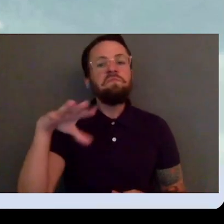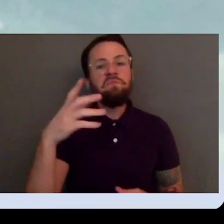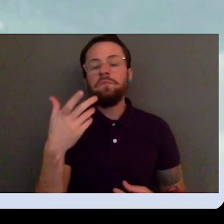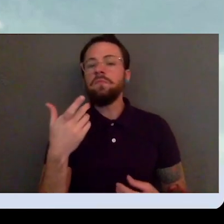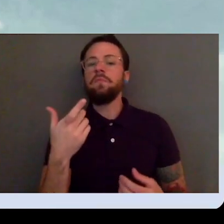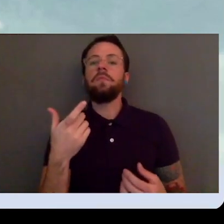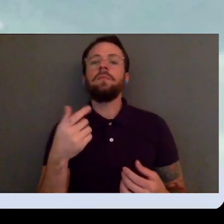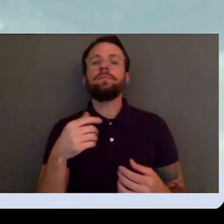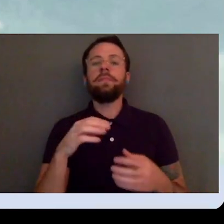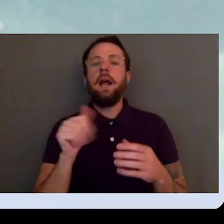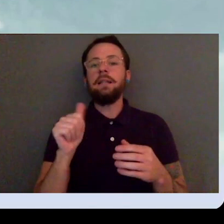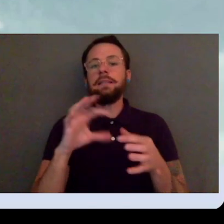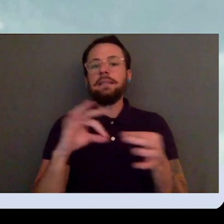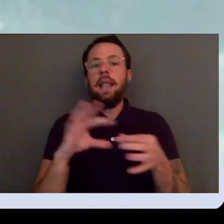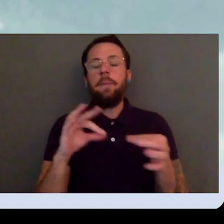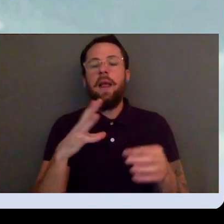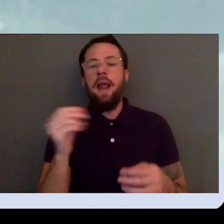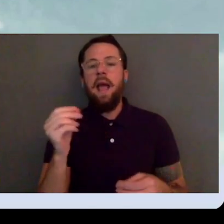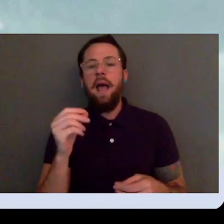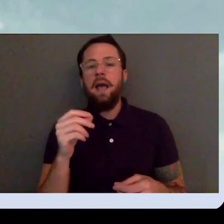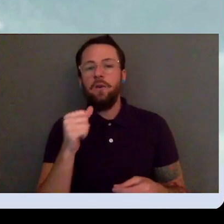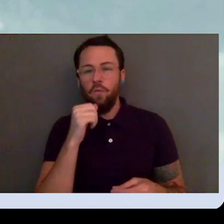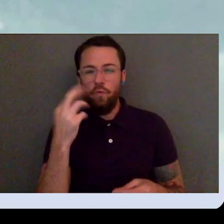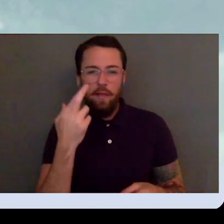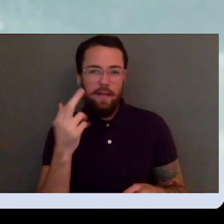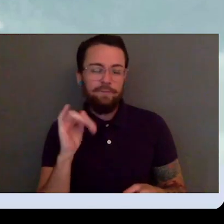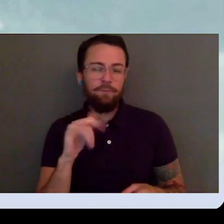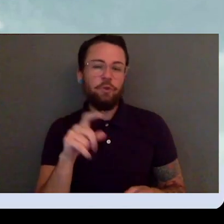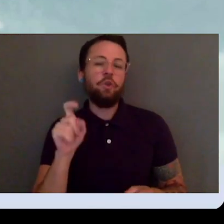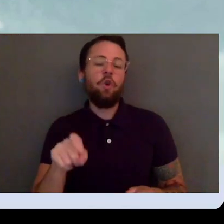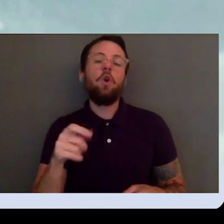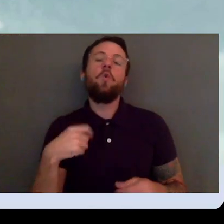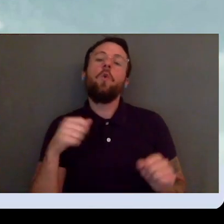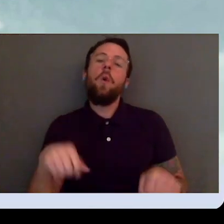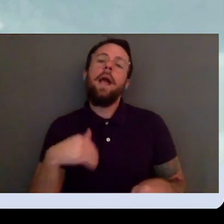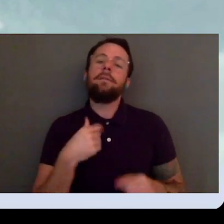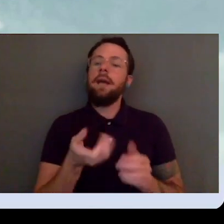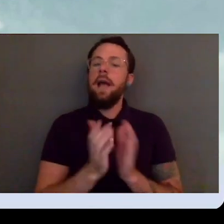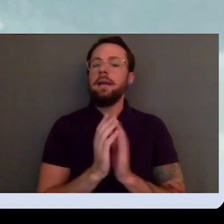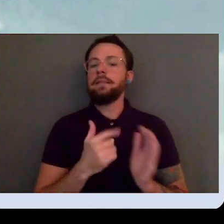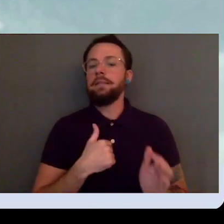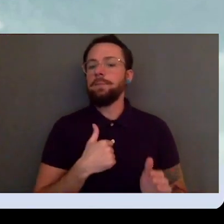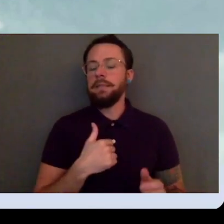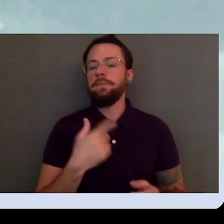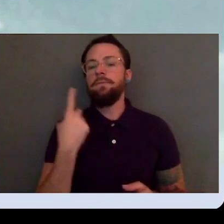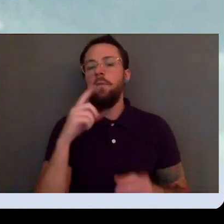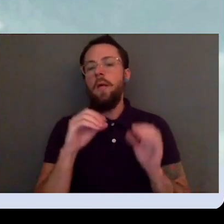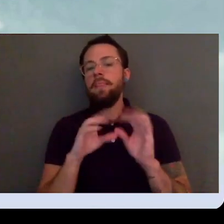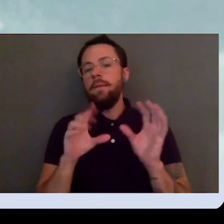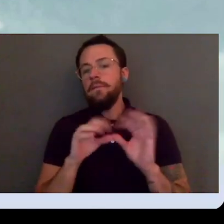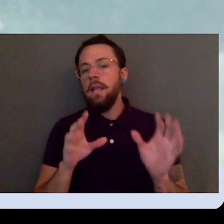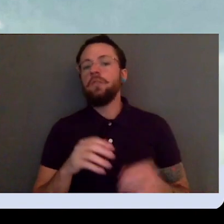of assume that you know the answer. We hear this a lot, right?